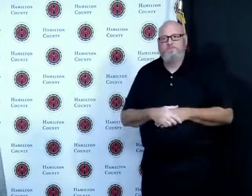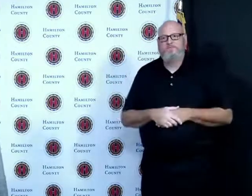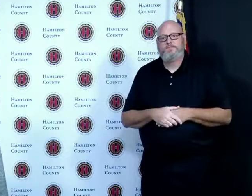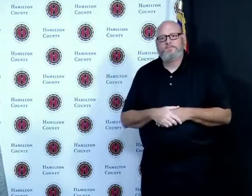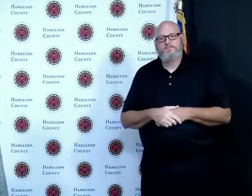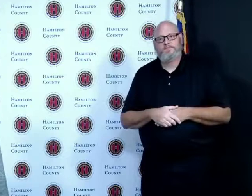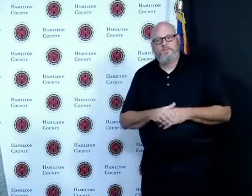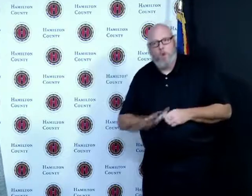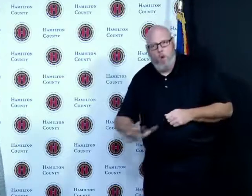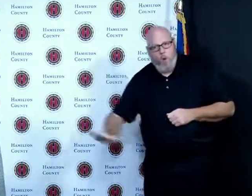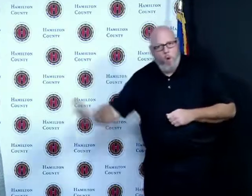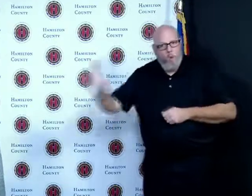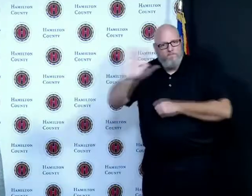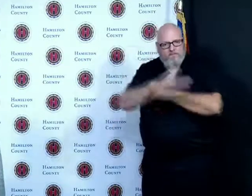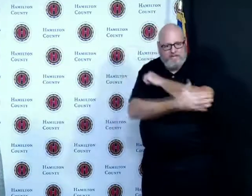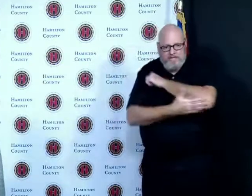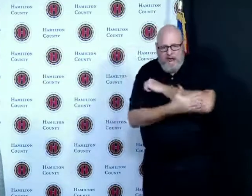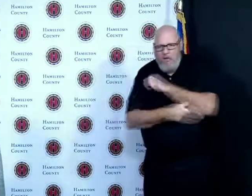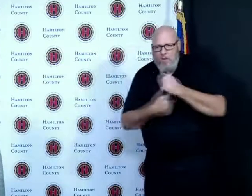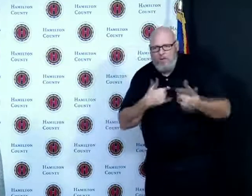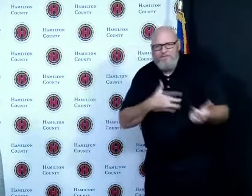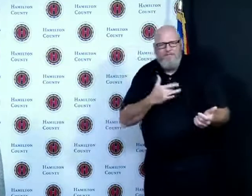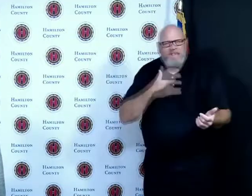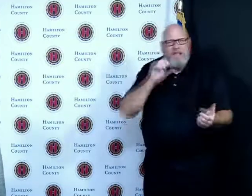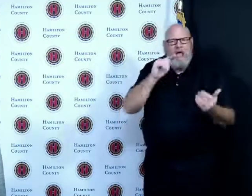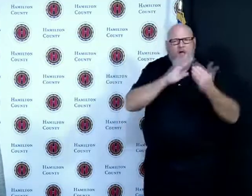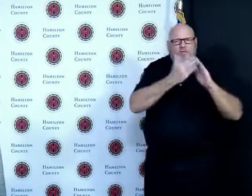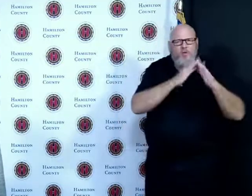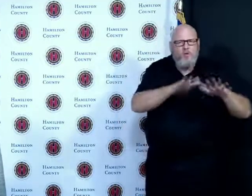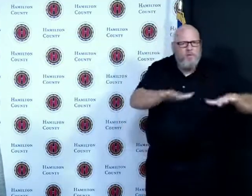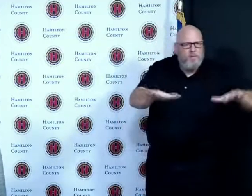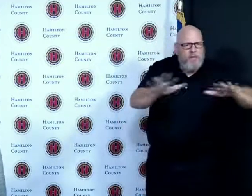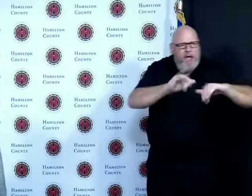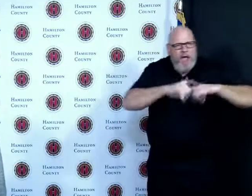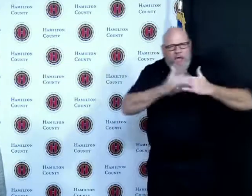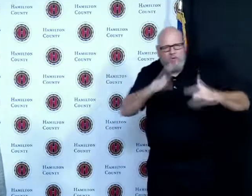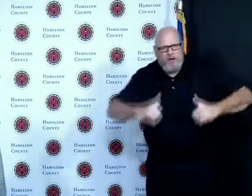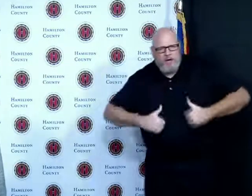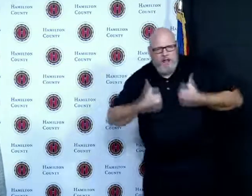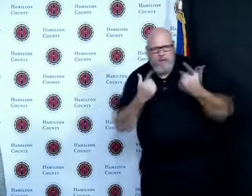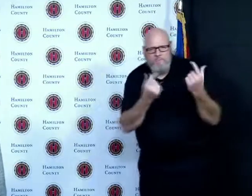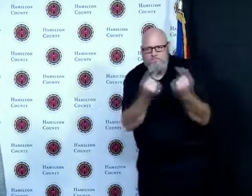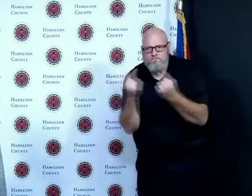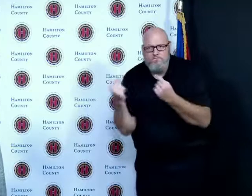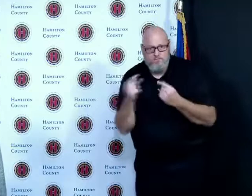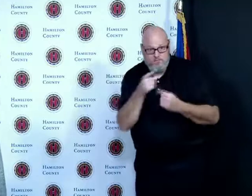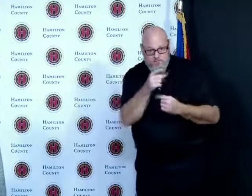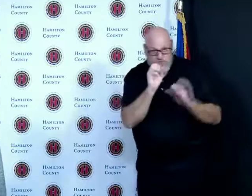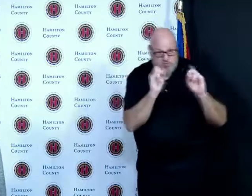people's lives being impacted by Covid-19 how in fact would they like to receive information